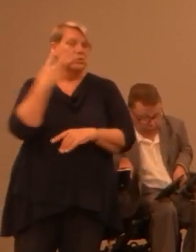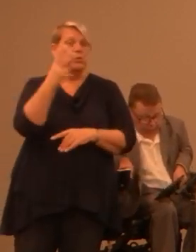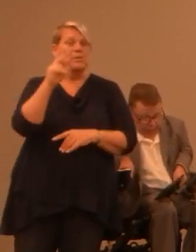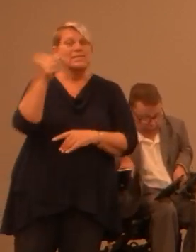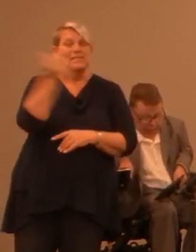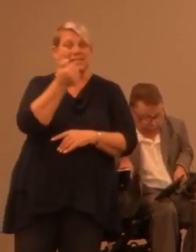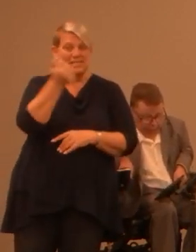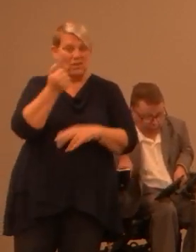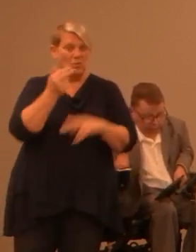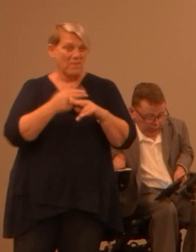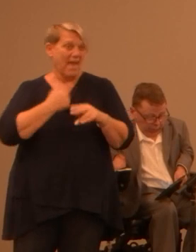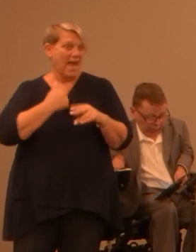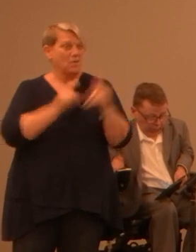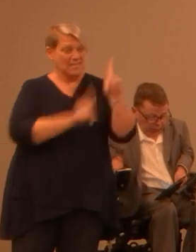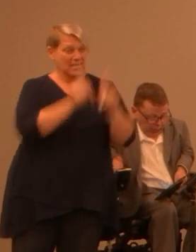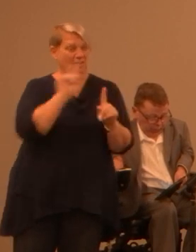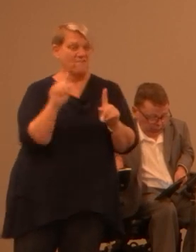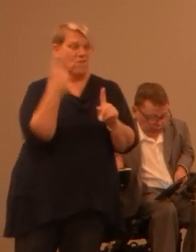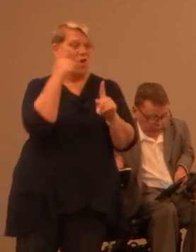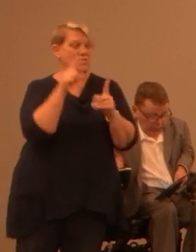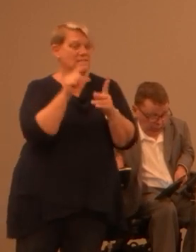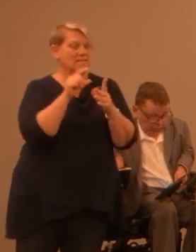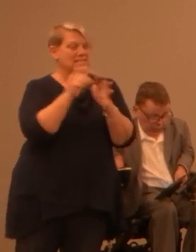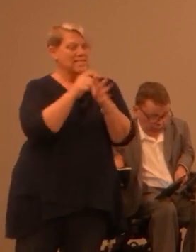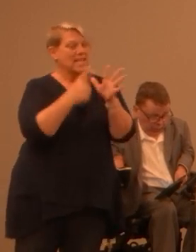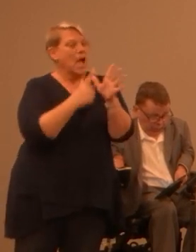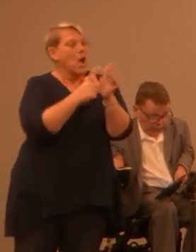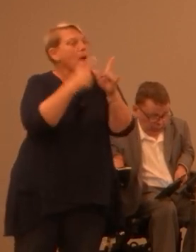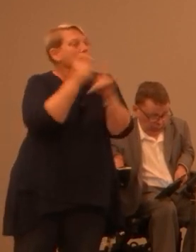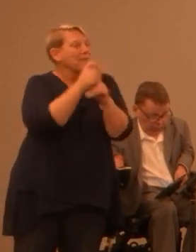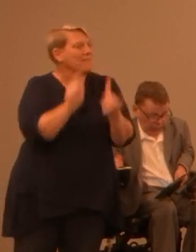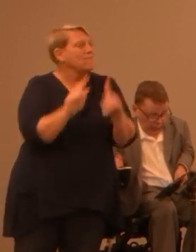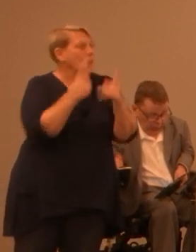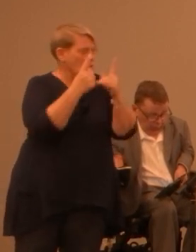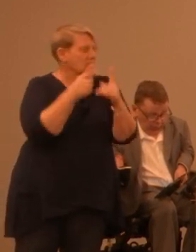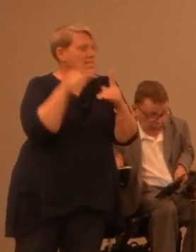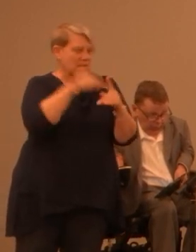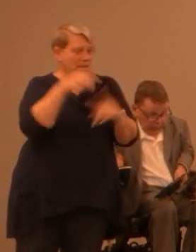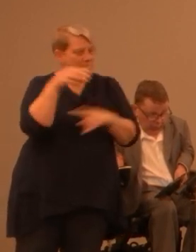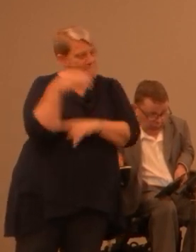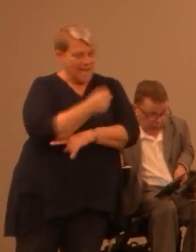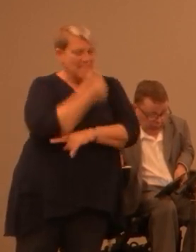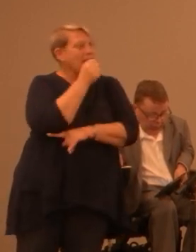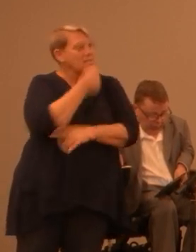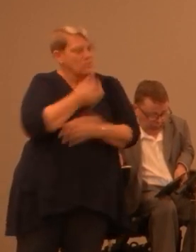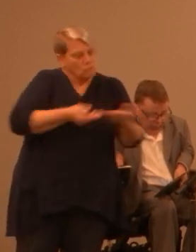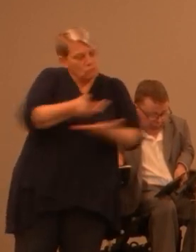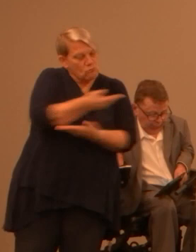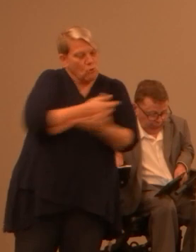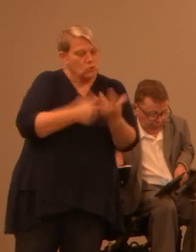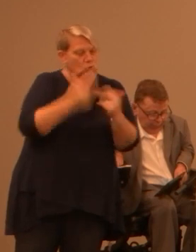city with our very first disability access and inclusion plan, where we mandated the use of a consultant in developing our new website,